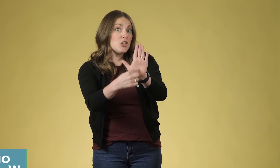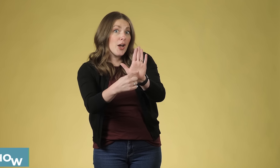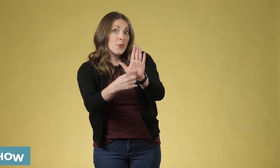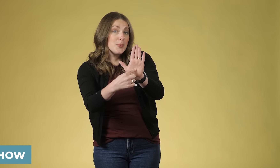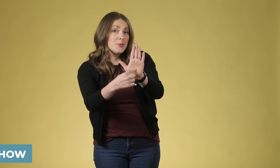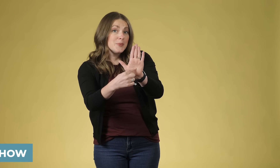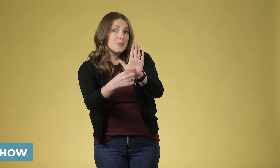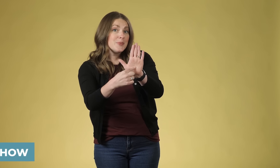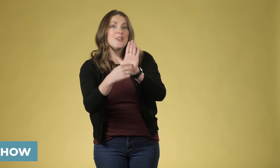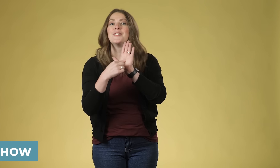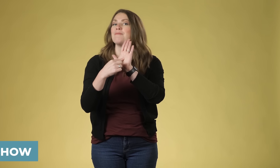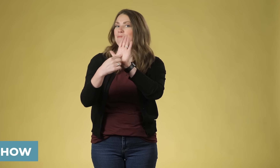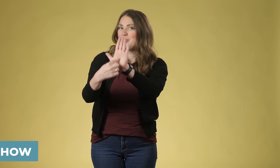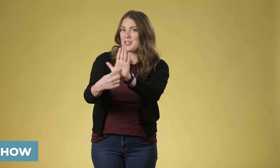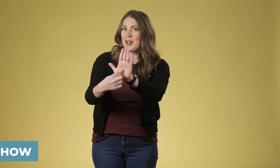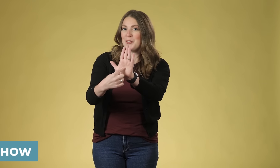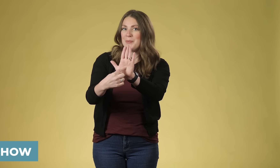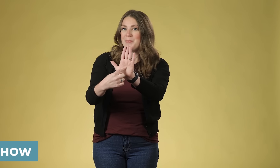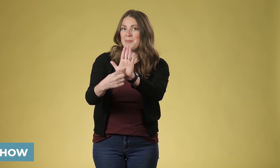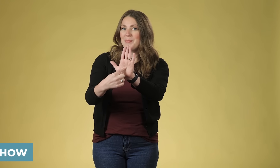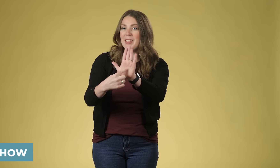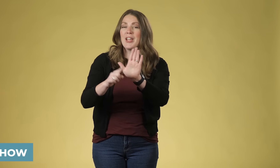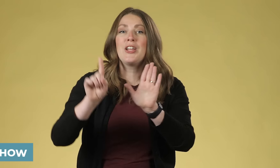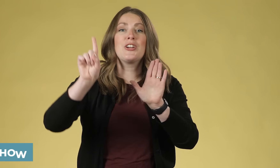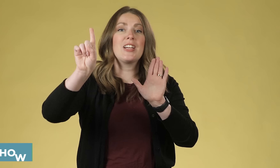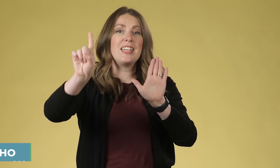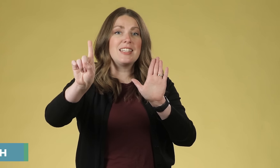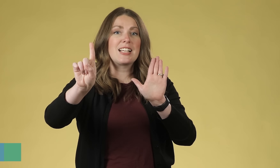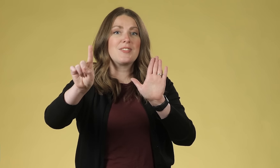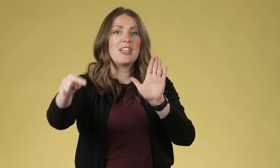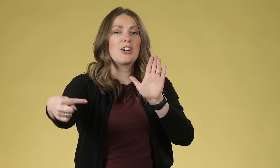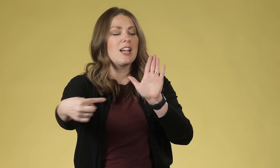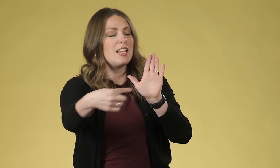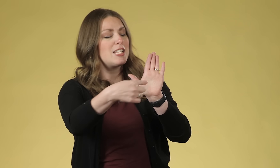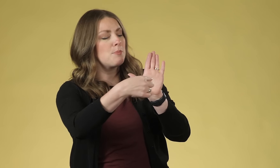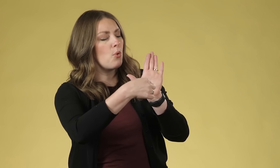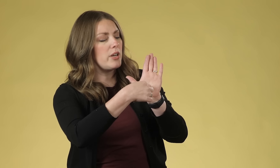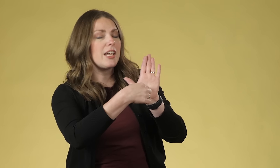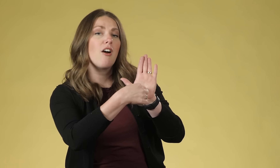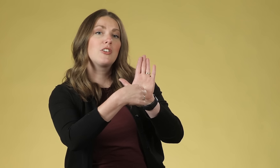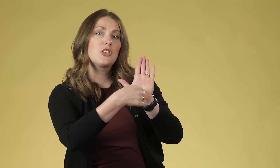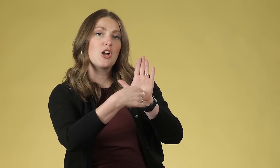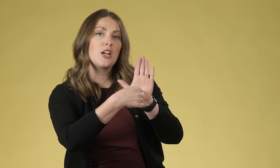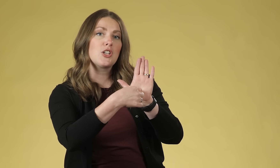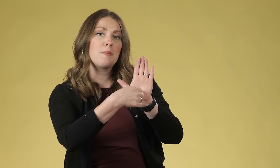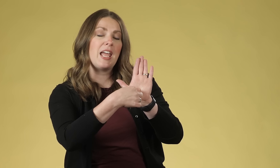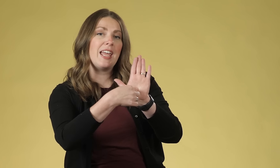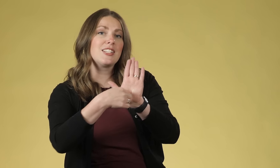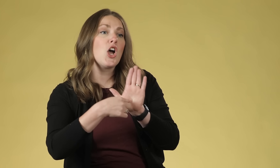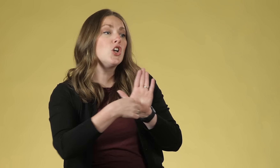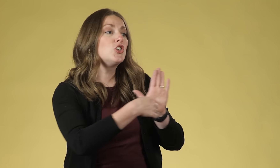Show. Your index finger is pointing on your non-dominant hand.